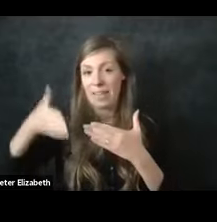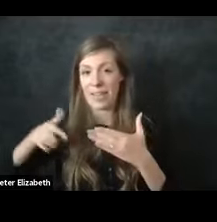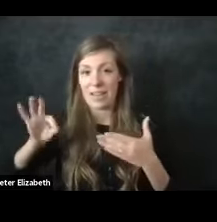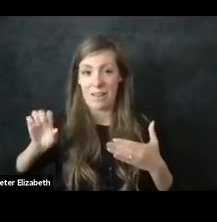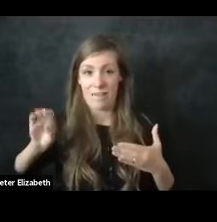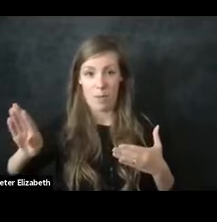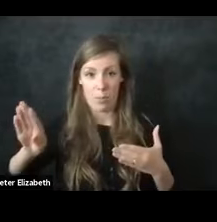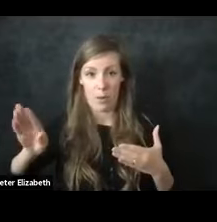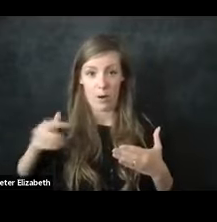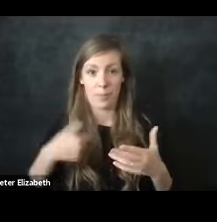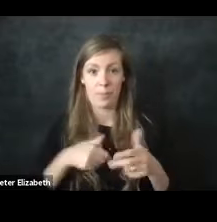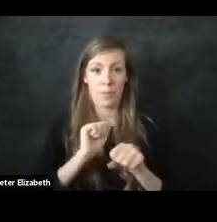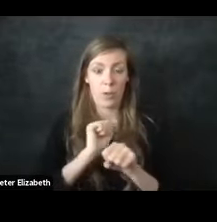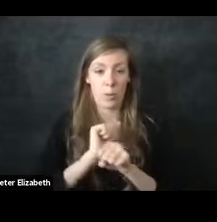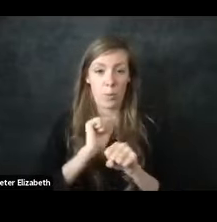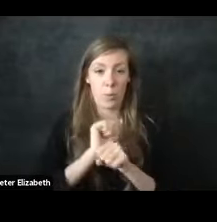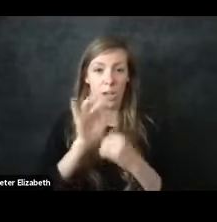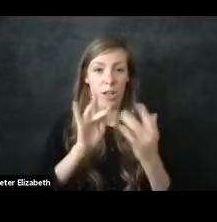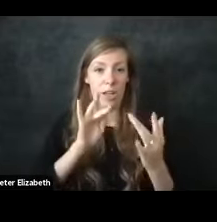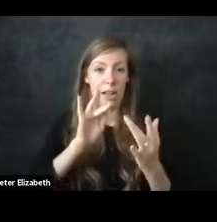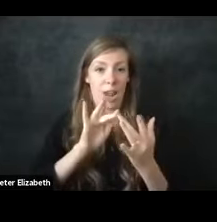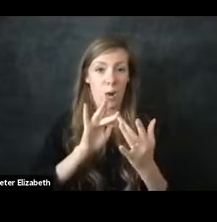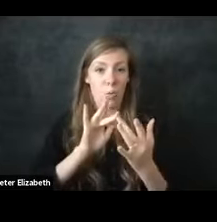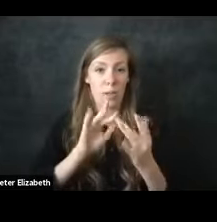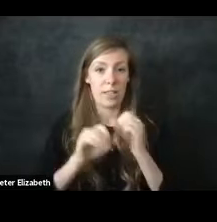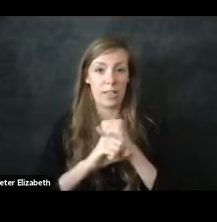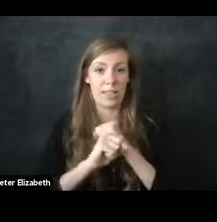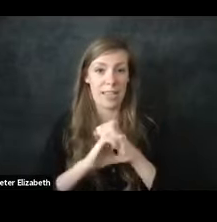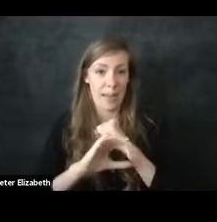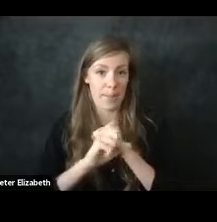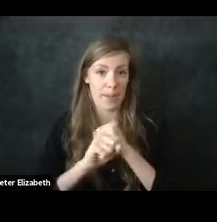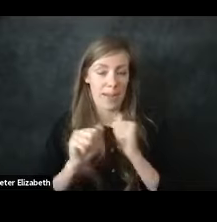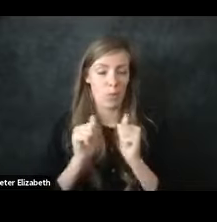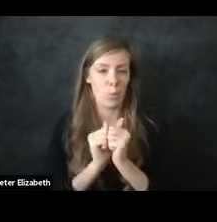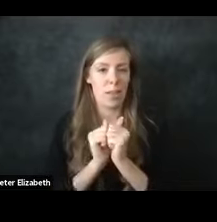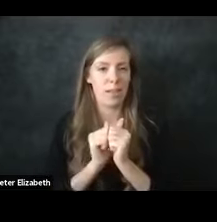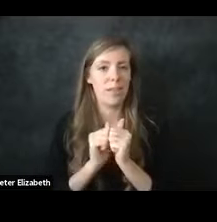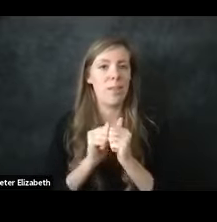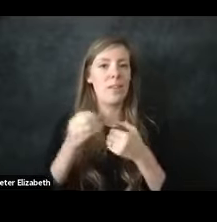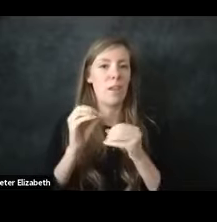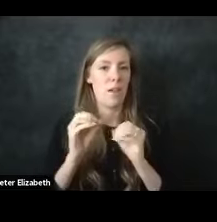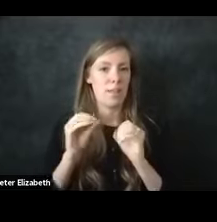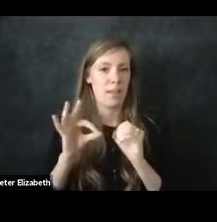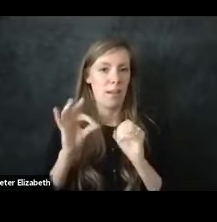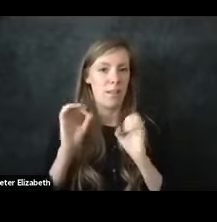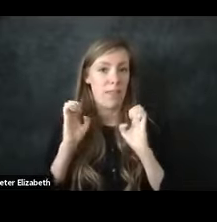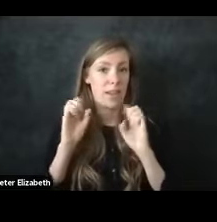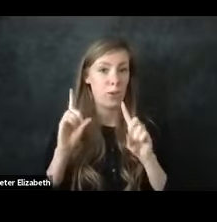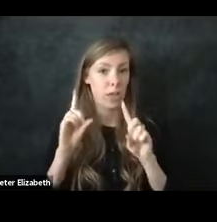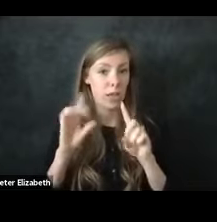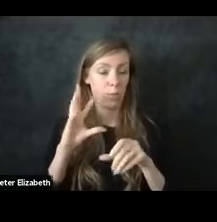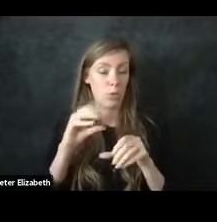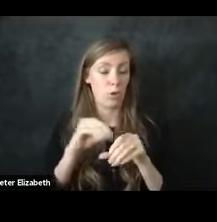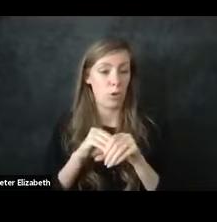We're working on an outreach campaign with the Snowman County Office of Education, which will include webinars designed to provide more